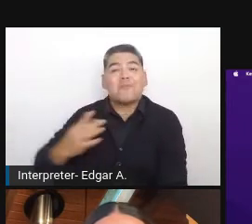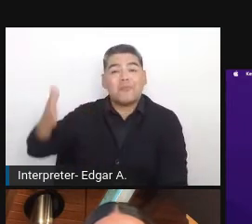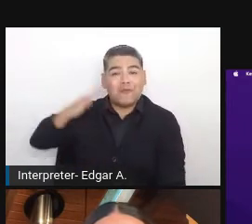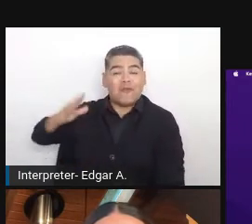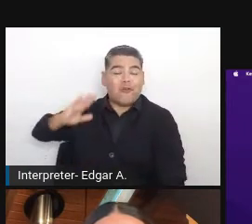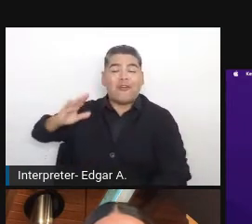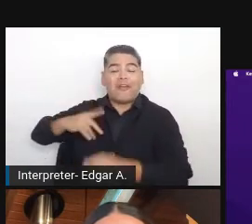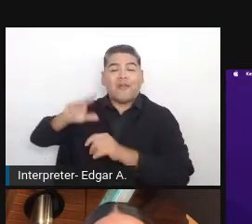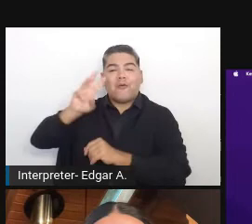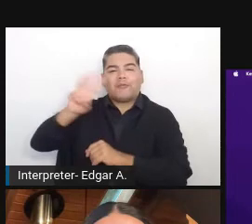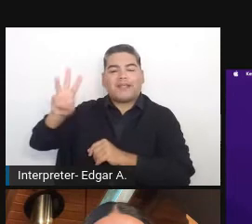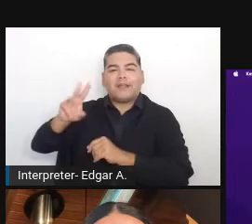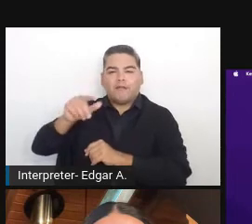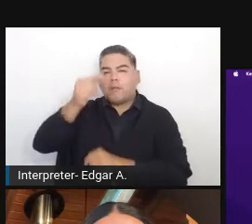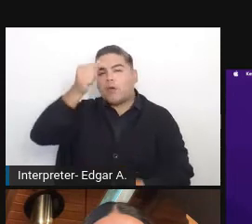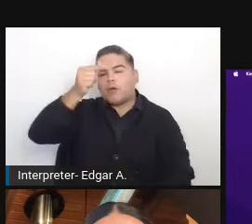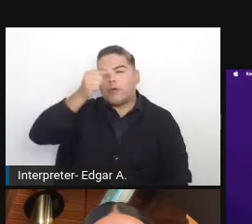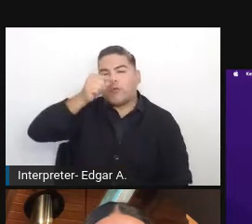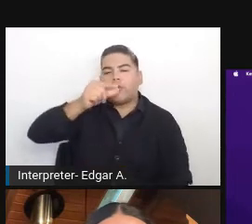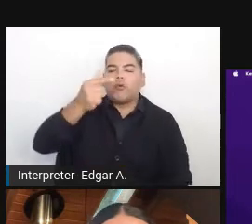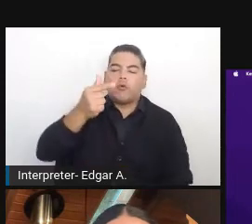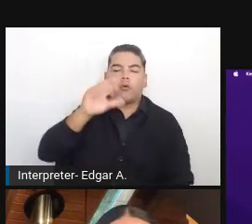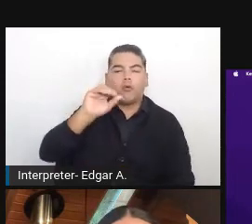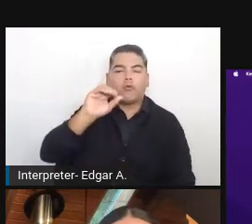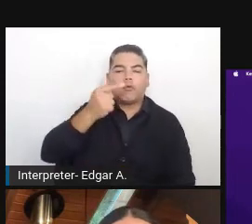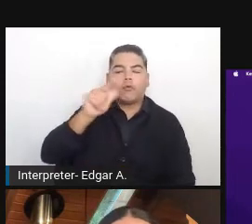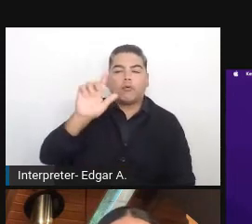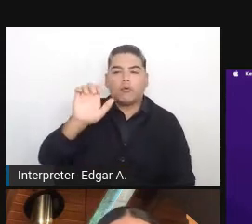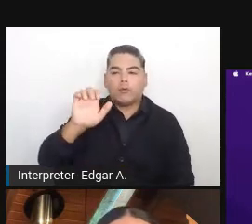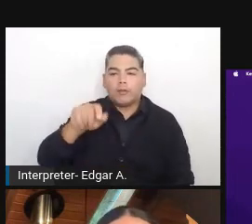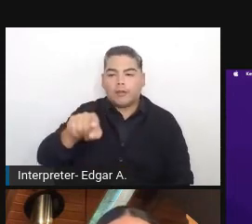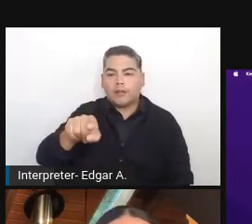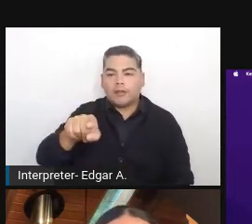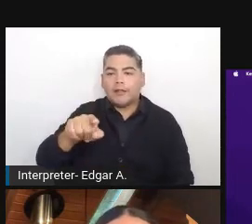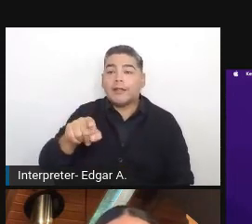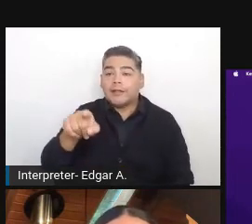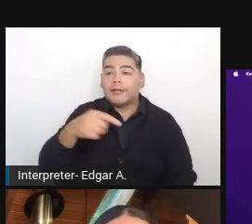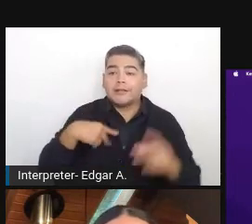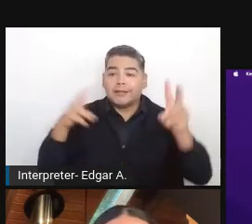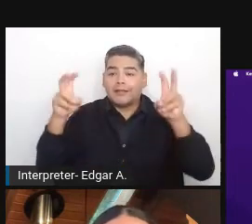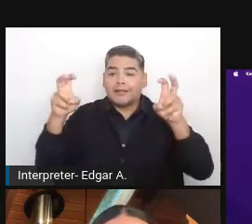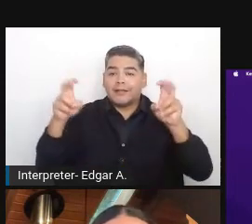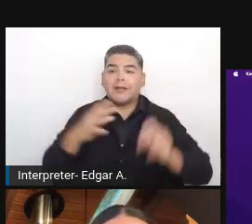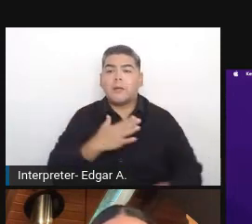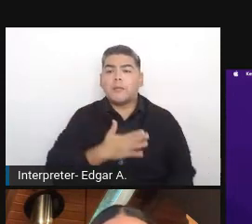from Google version 2, please click each image containing a smiling dog,